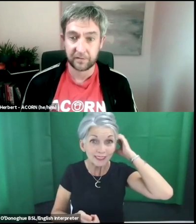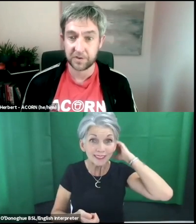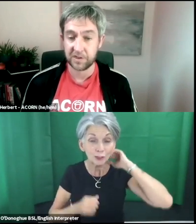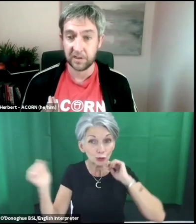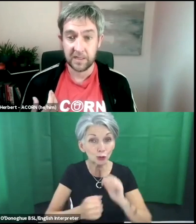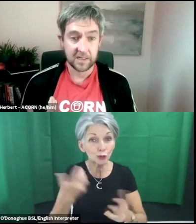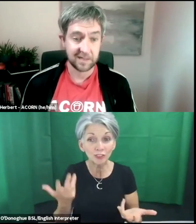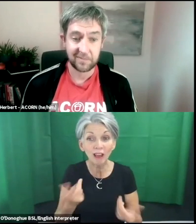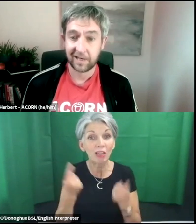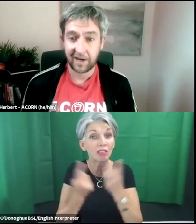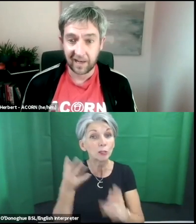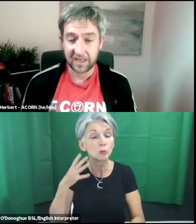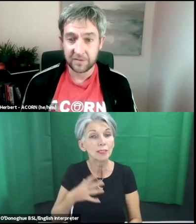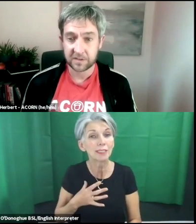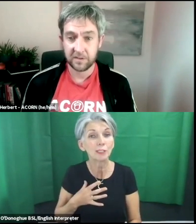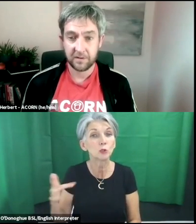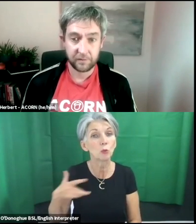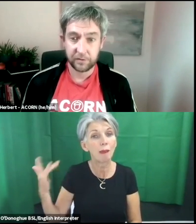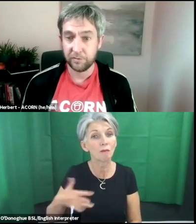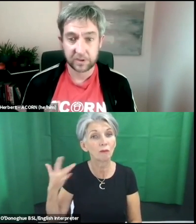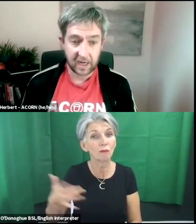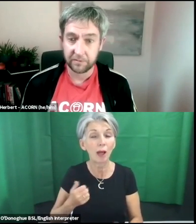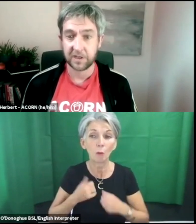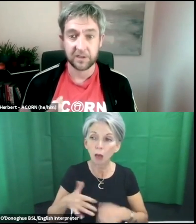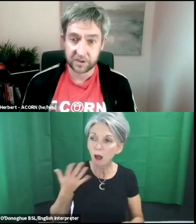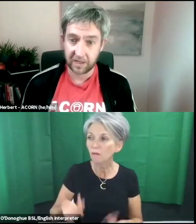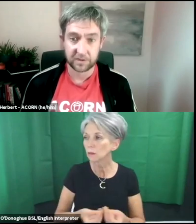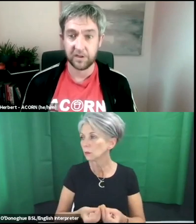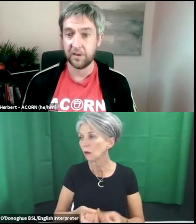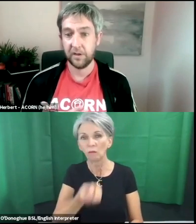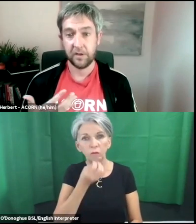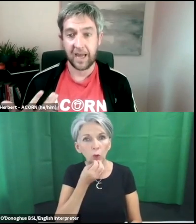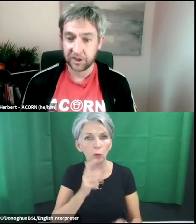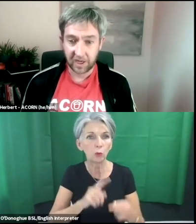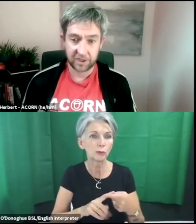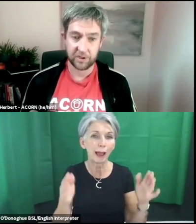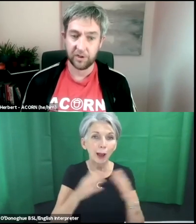order for us to simply live our lives, food, housing, shelter, education,